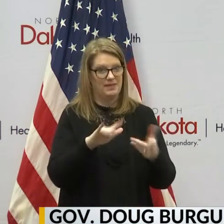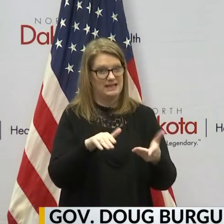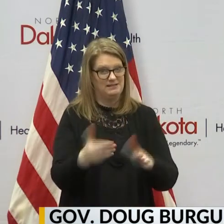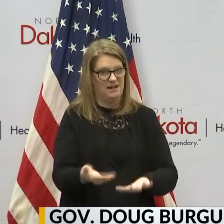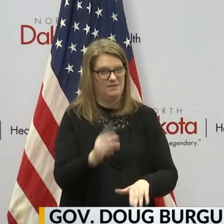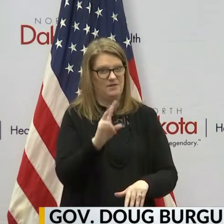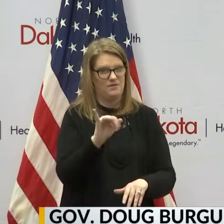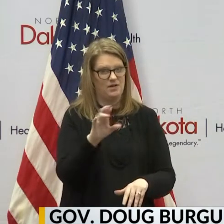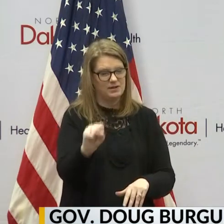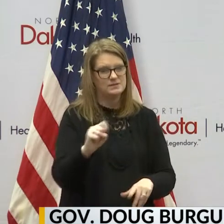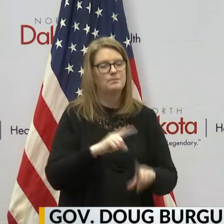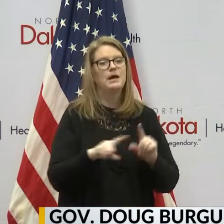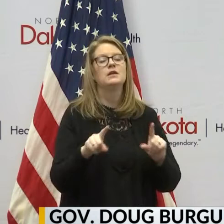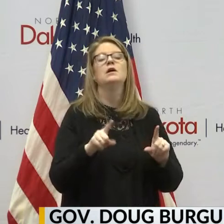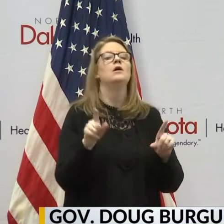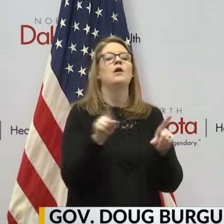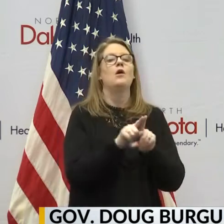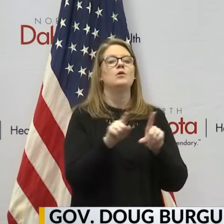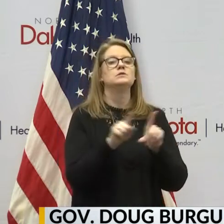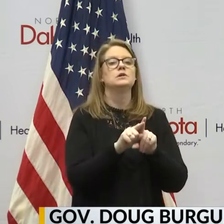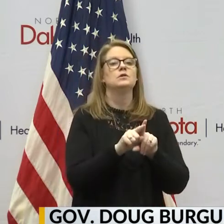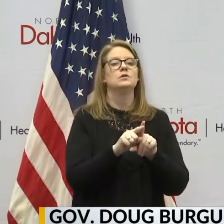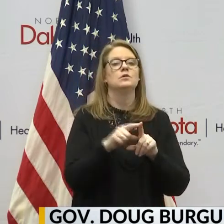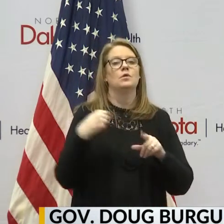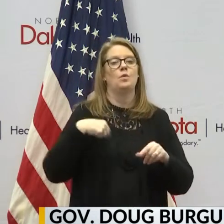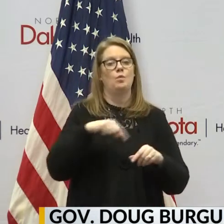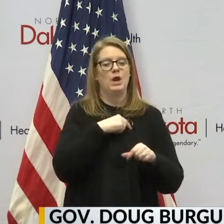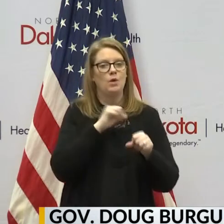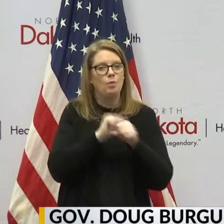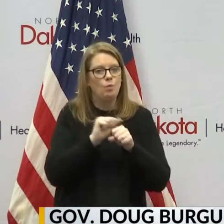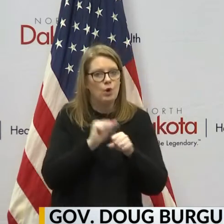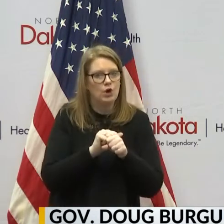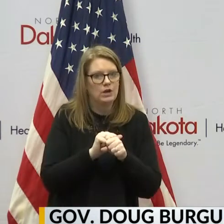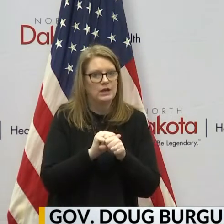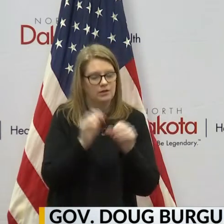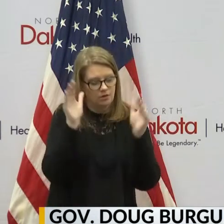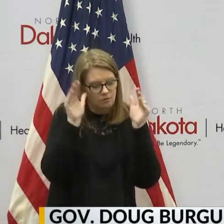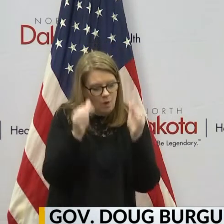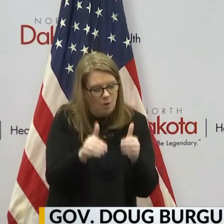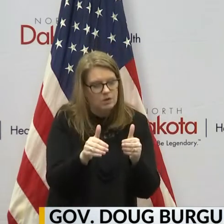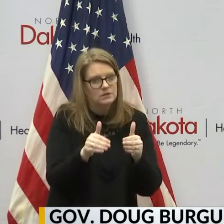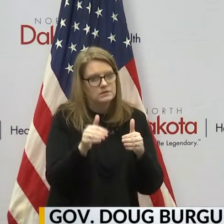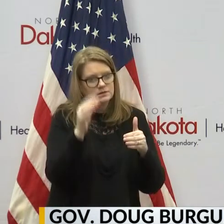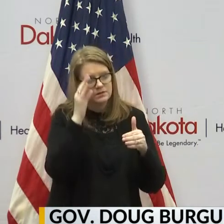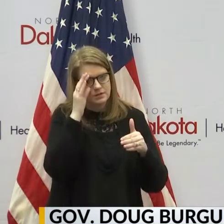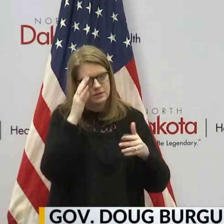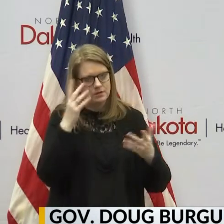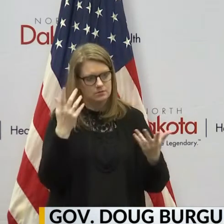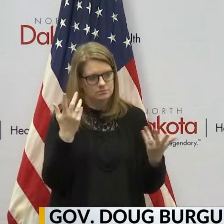OUR BEST OUTCOME IN TERMS OF FEWER CASES AND NUMBERS OF PEOPLE CRITICALLY ILL AND THEREFORE FEWEST NUMBER OF PEOPLE THAT MAY DIE FROM THIS VIRUS.